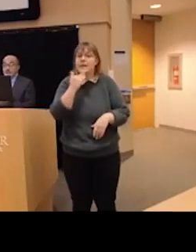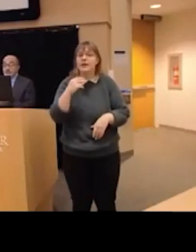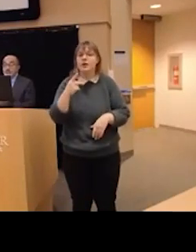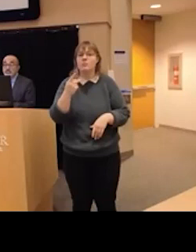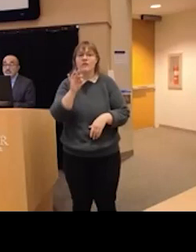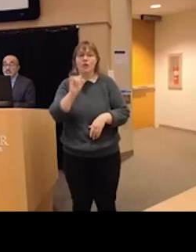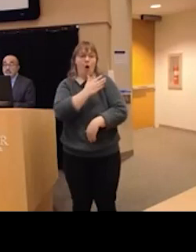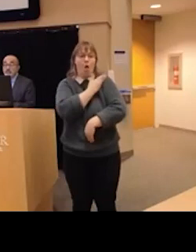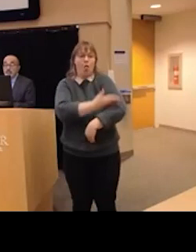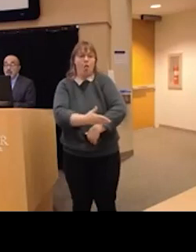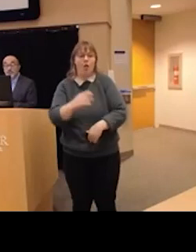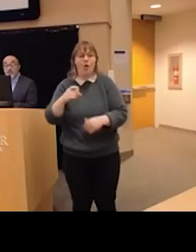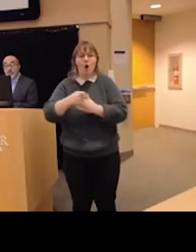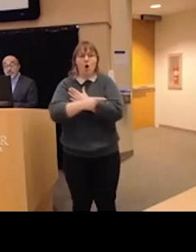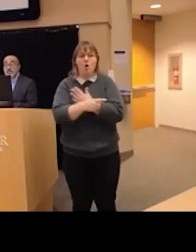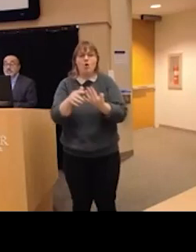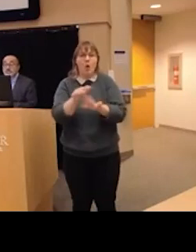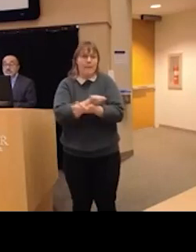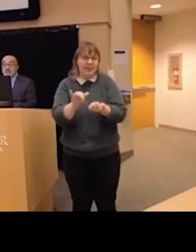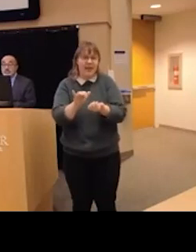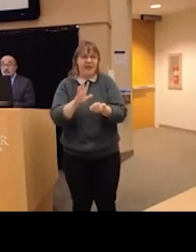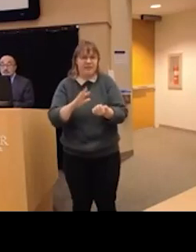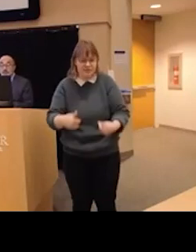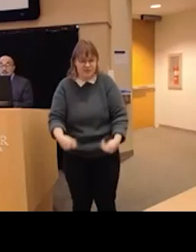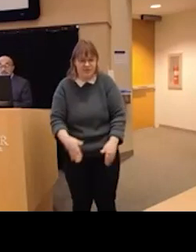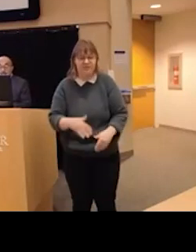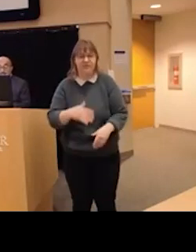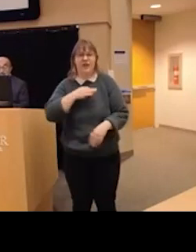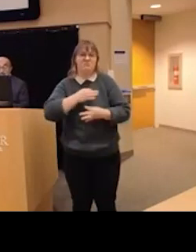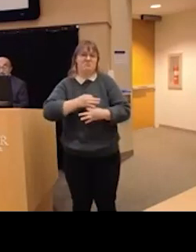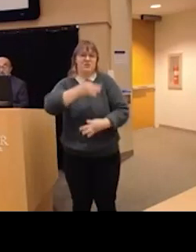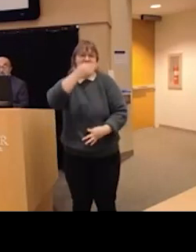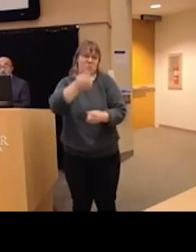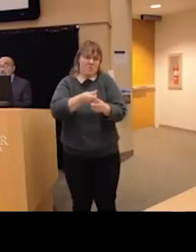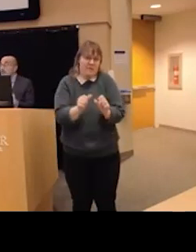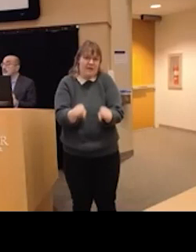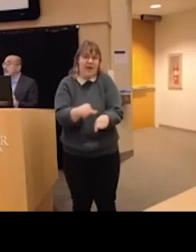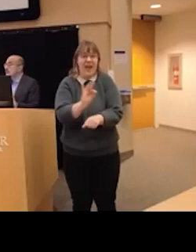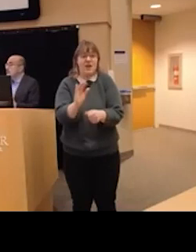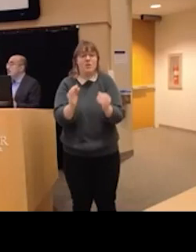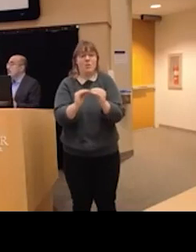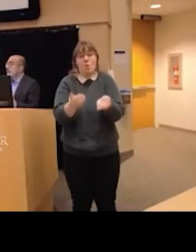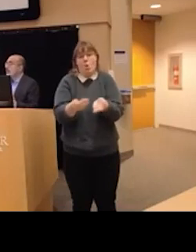in the feet um that also can lead to sensitization in the spinal cord um and then a newer term for